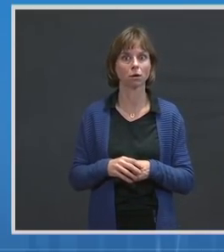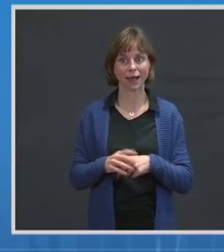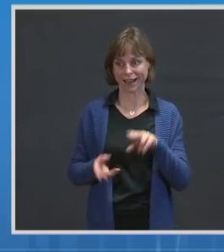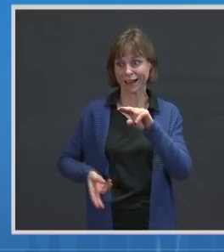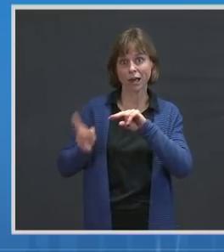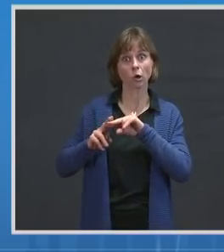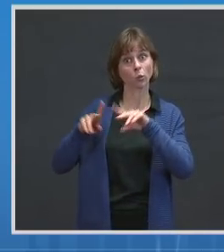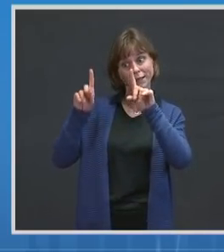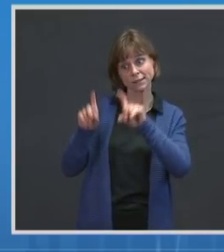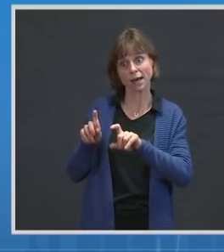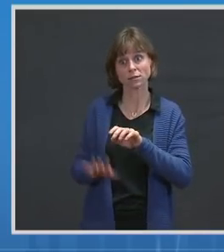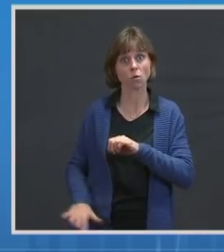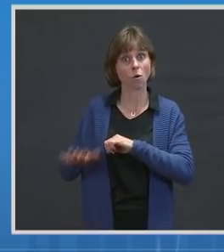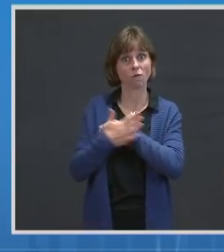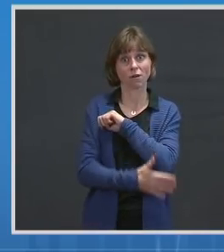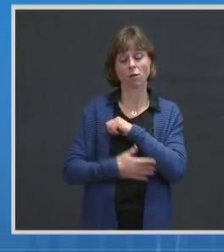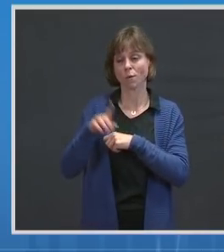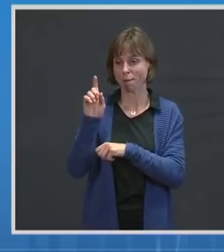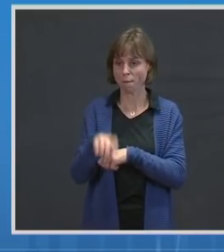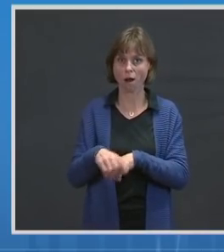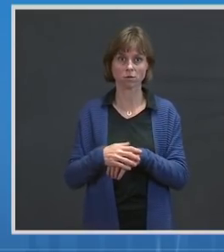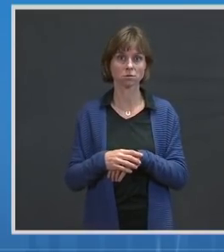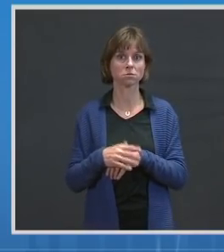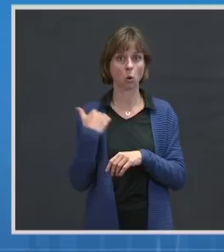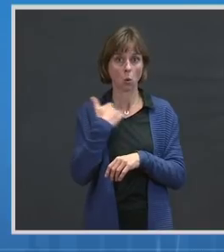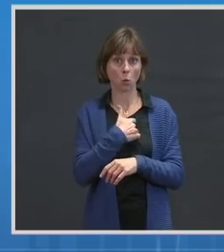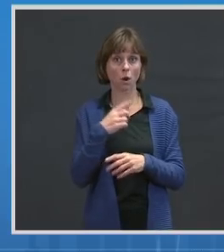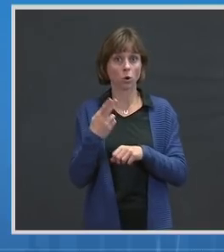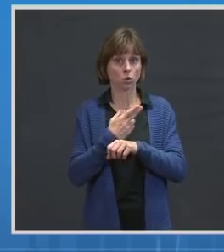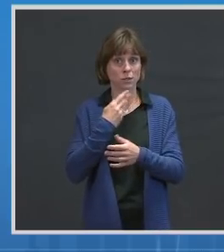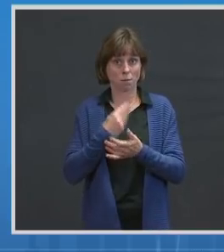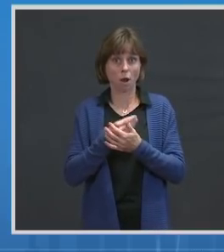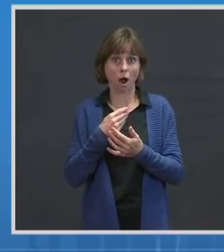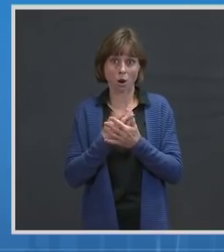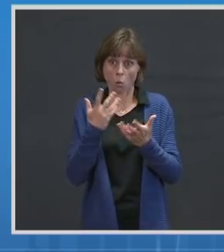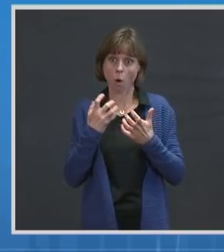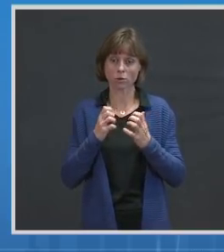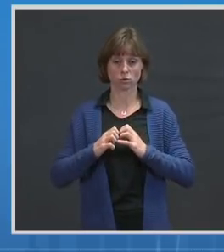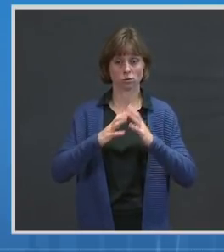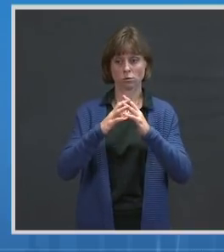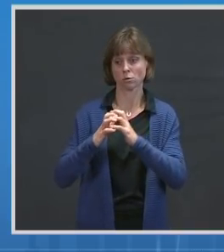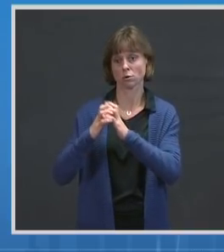so we can pilot programs and make progress. But make no mistake: We need the American Rescue Plan